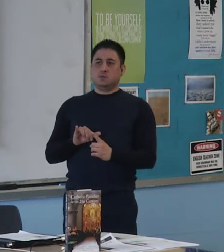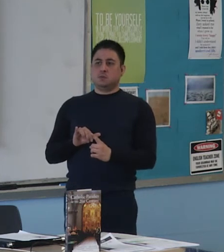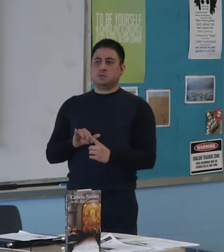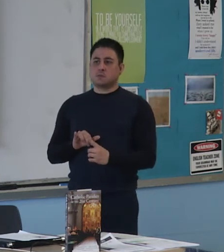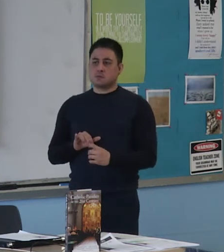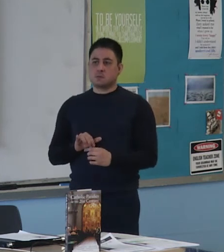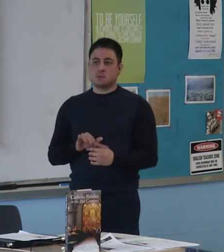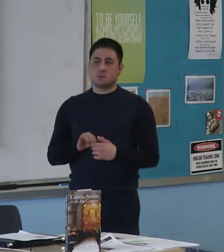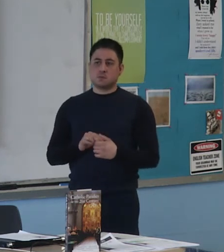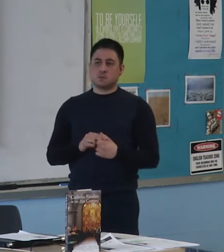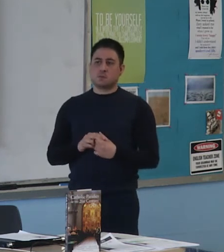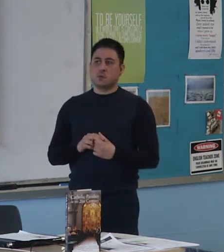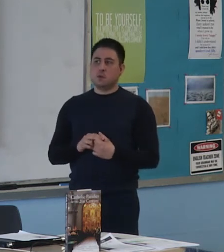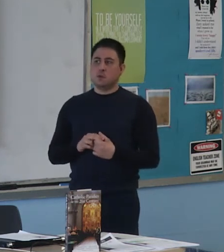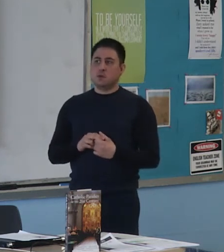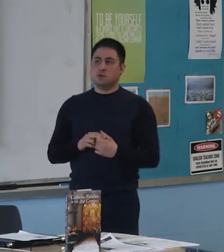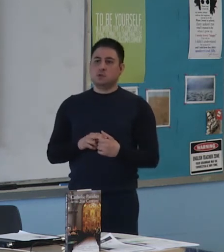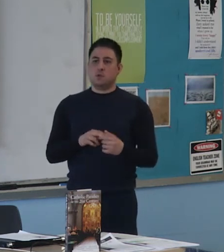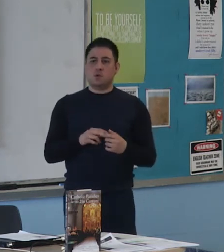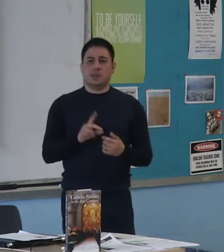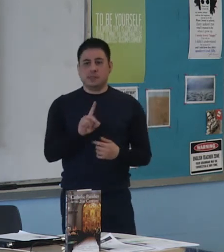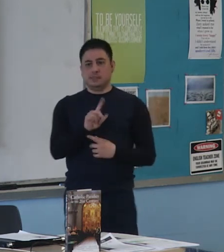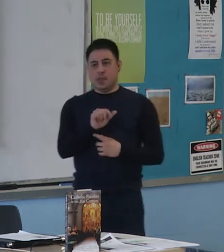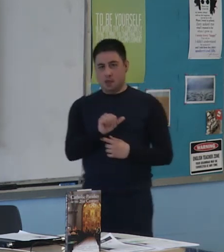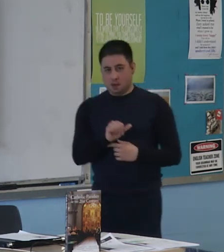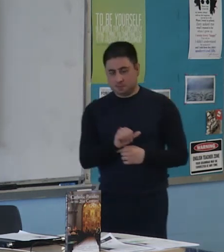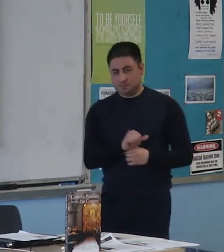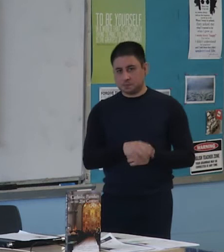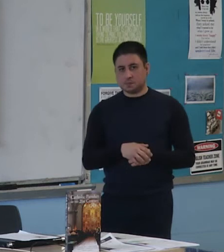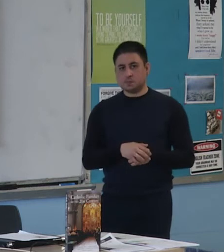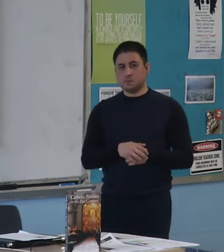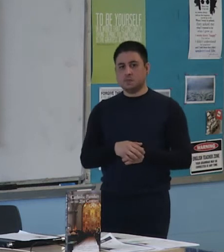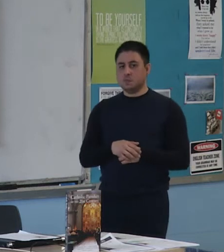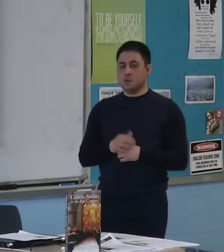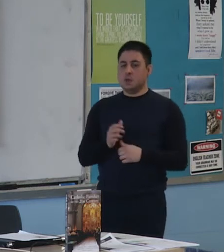probably, from our survey data, the the most important things that we could